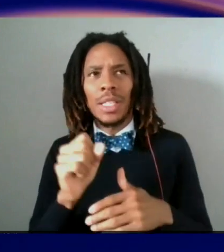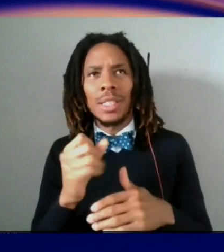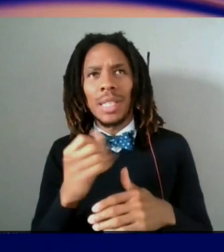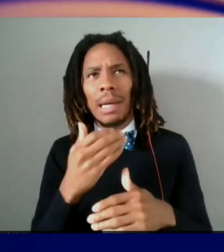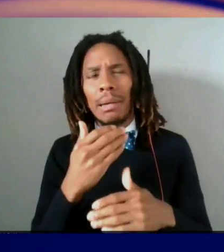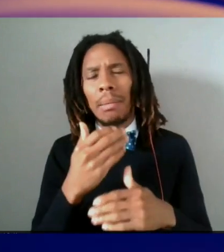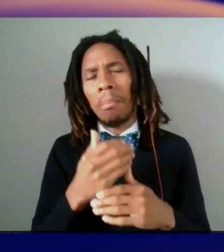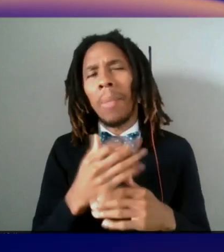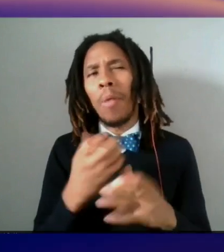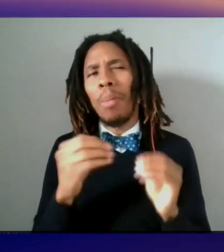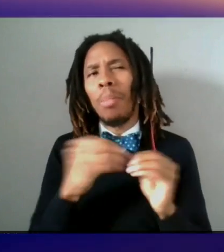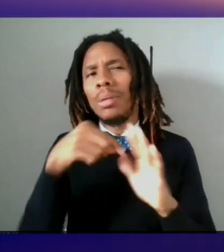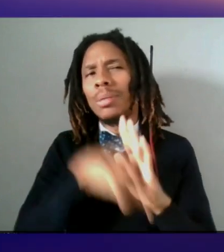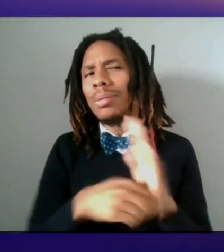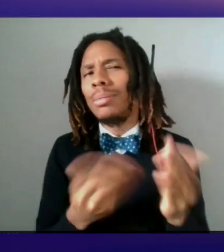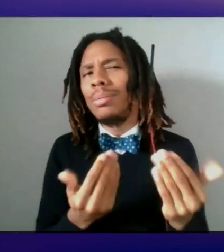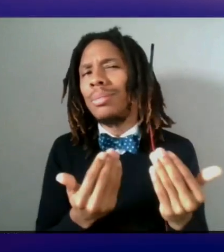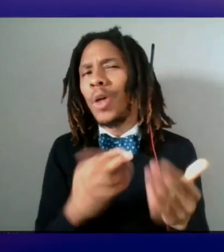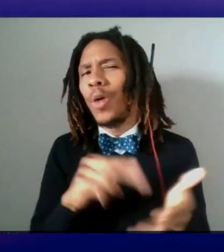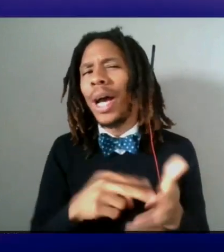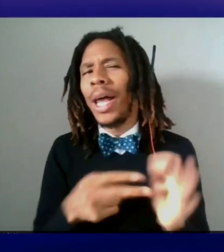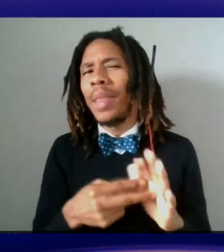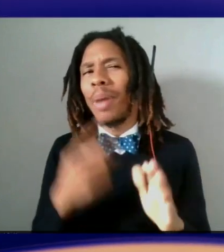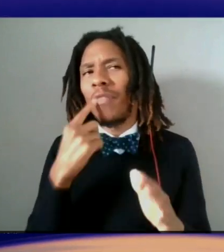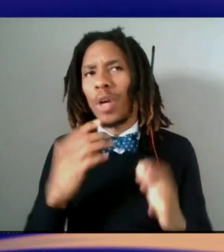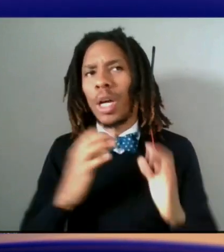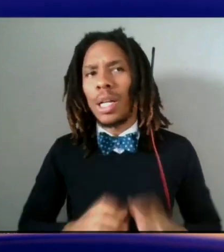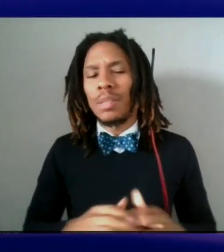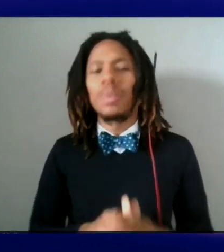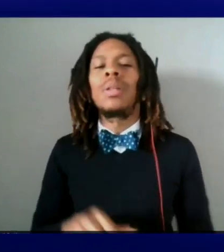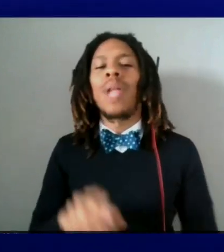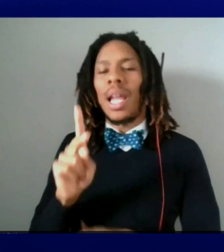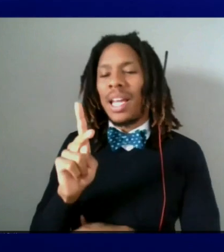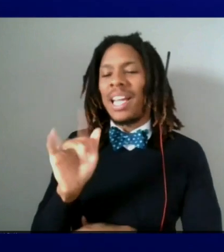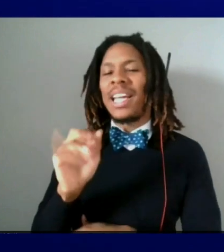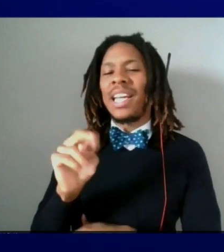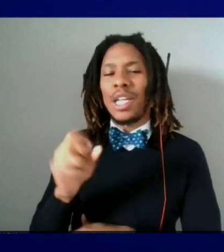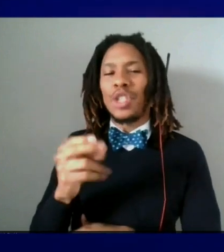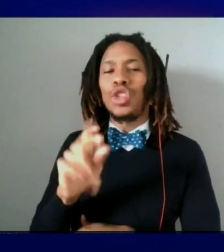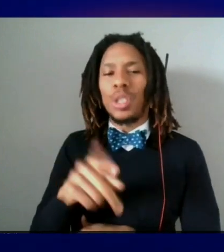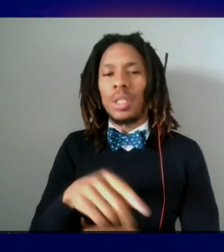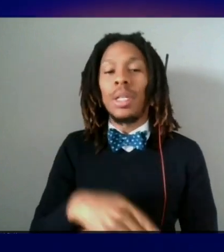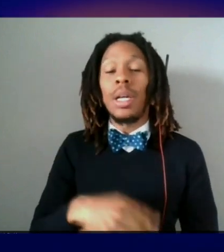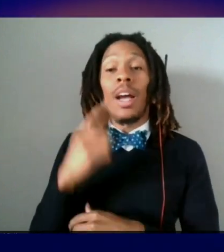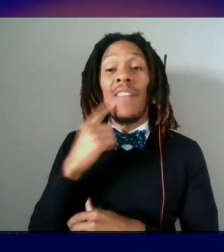What does that really mean for our customer? Yeah. So as a serverless data integration service,